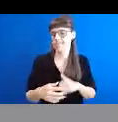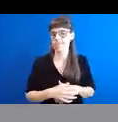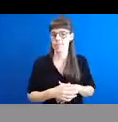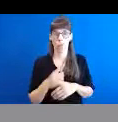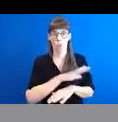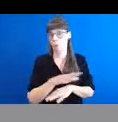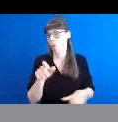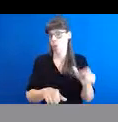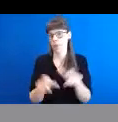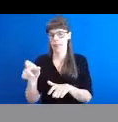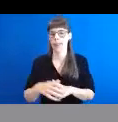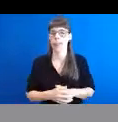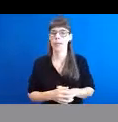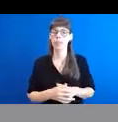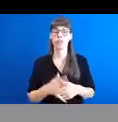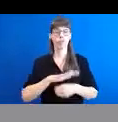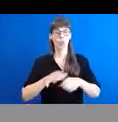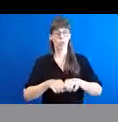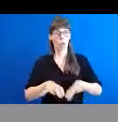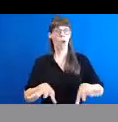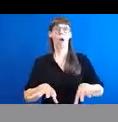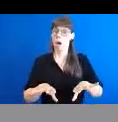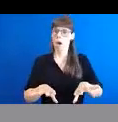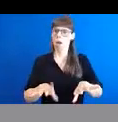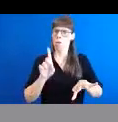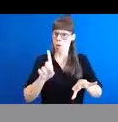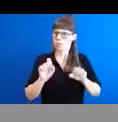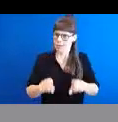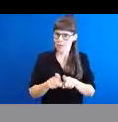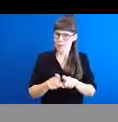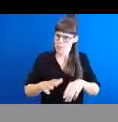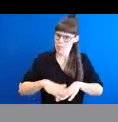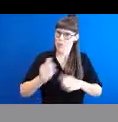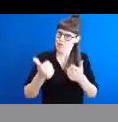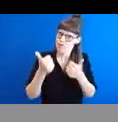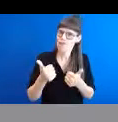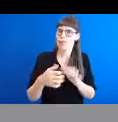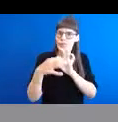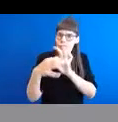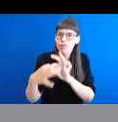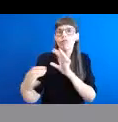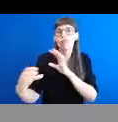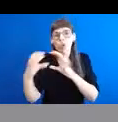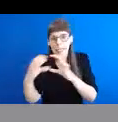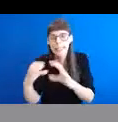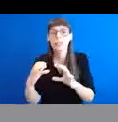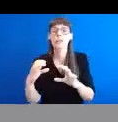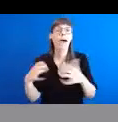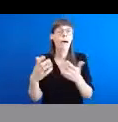remote such as in the case of digital platforms. They need to be accessible to although. The pandemic has offered an